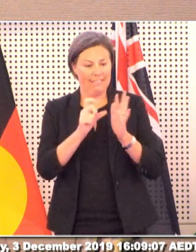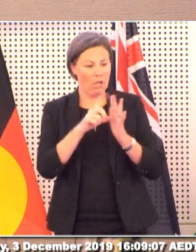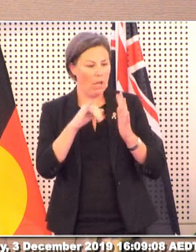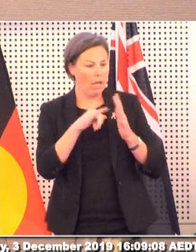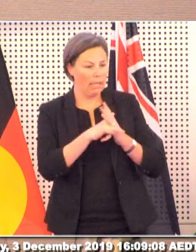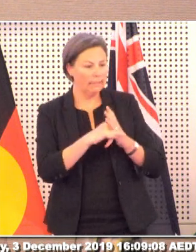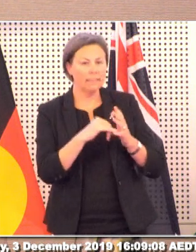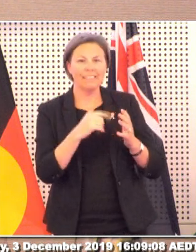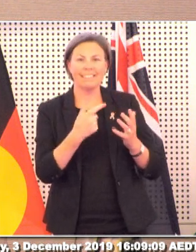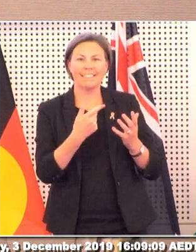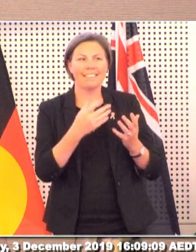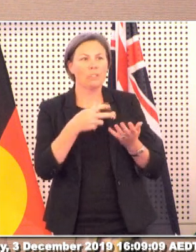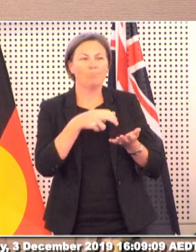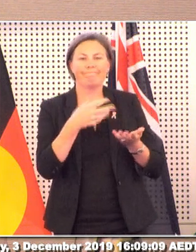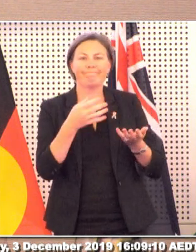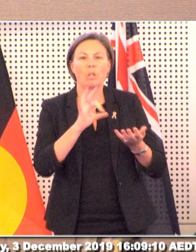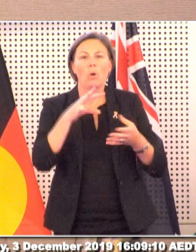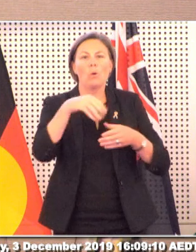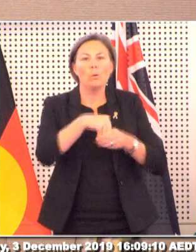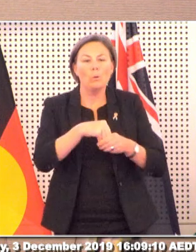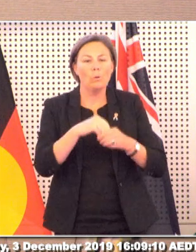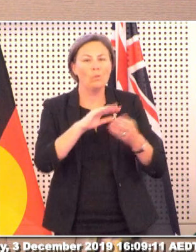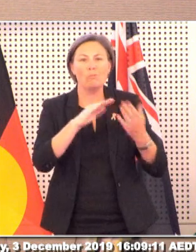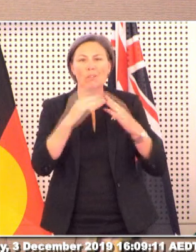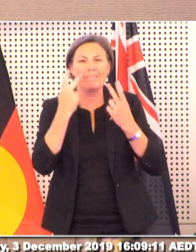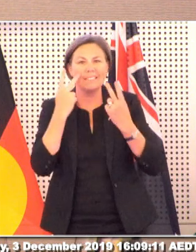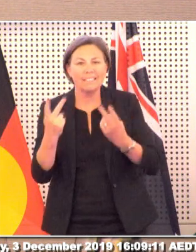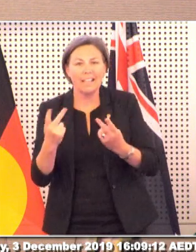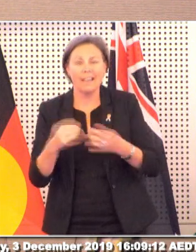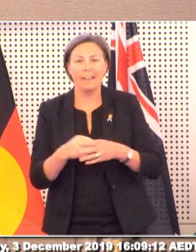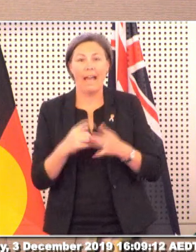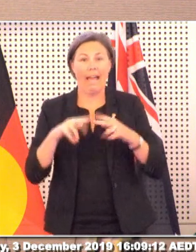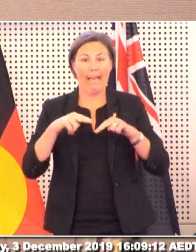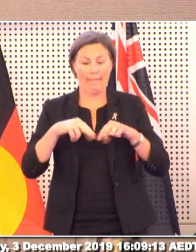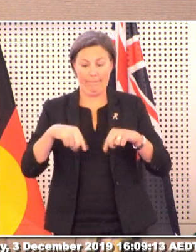And in Victoria, if the CV program is lost, one of the fundamental